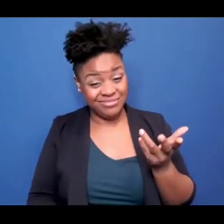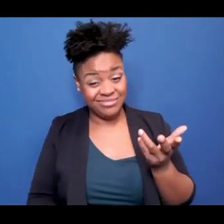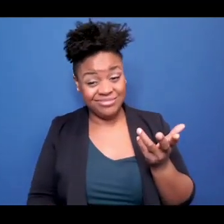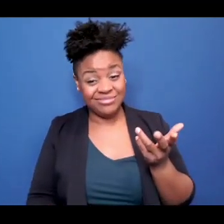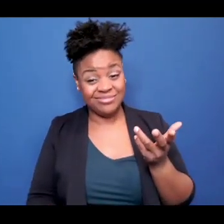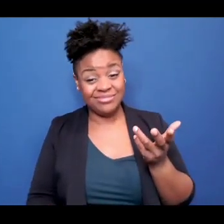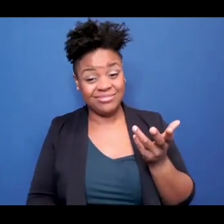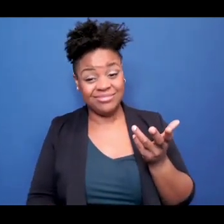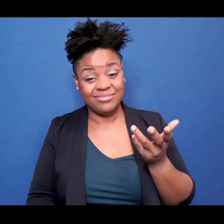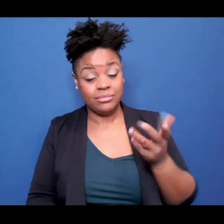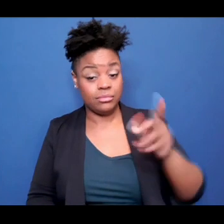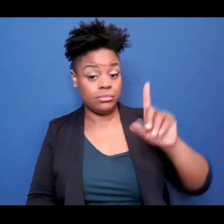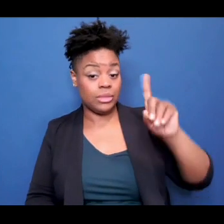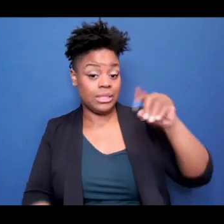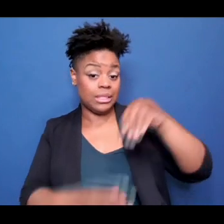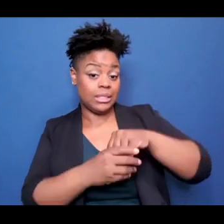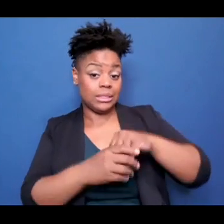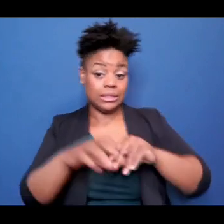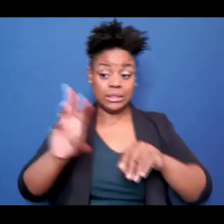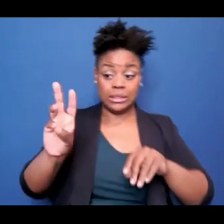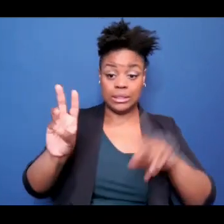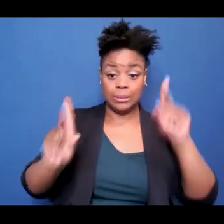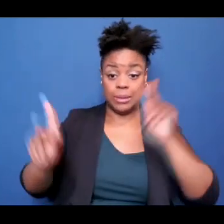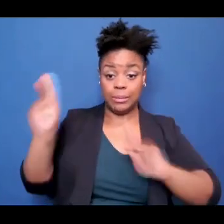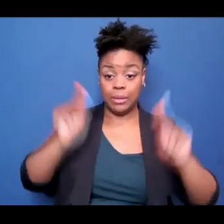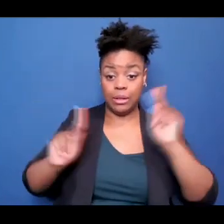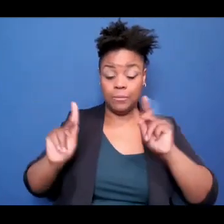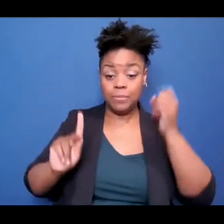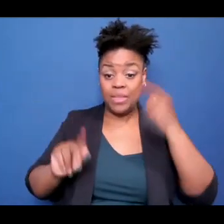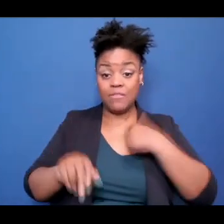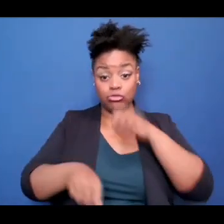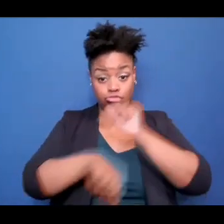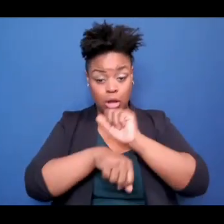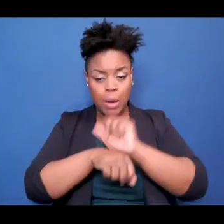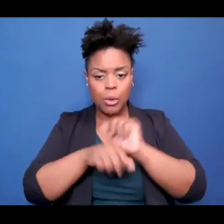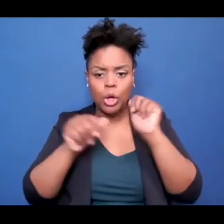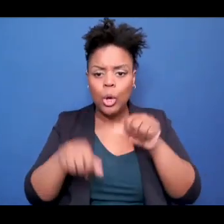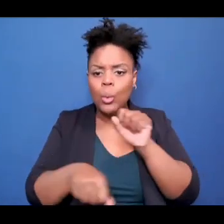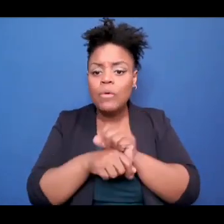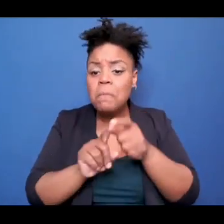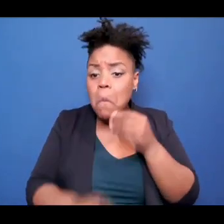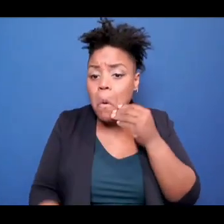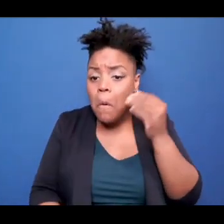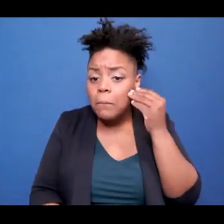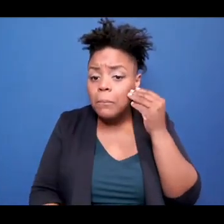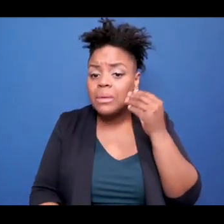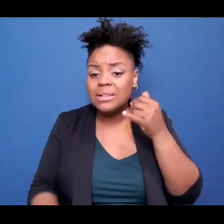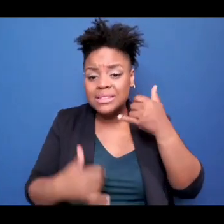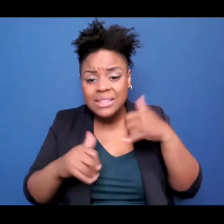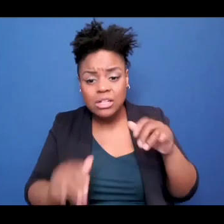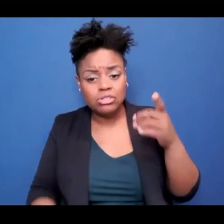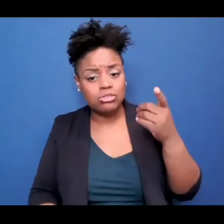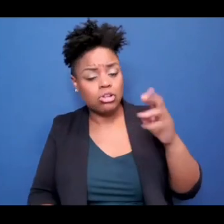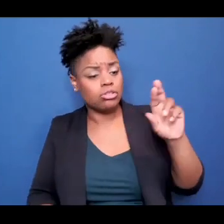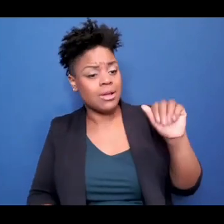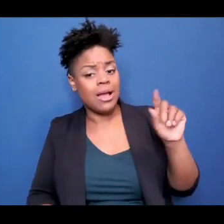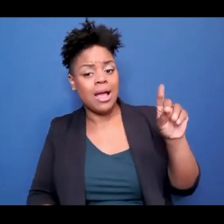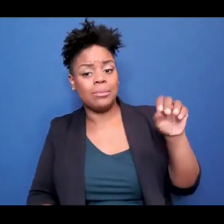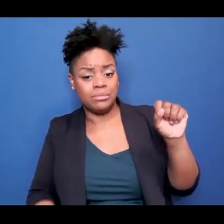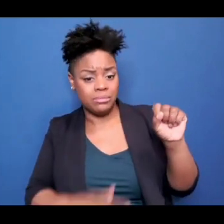ABOUT ONE IN SIX BLACK PEOPLE WERE LIKELY TO HAVE JOBS WHERE THEY COULD WORK FROM HOME BUT STILL WENT ON TO SAY THAT THEY SHOULD STAY HOME IF FOBL POSSIBLE.